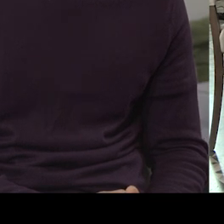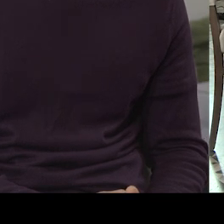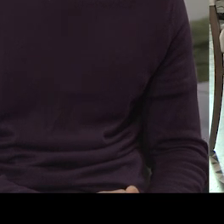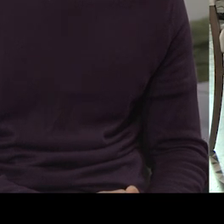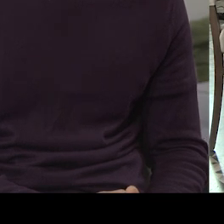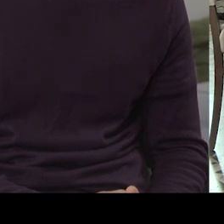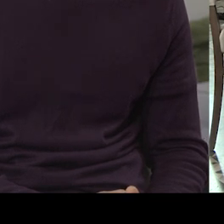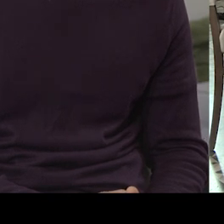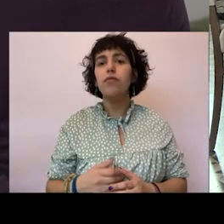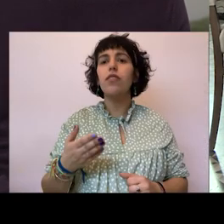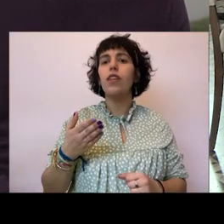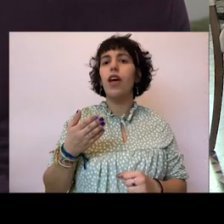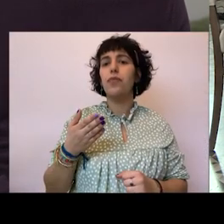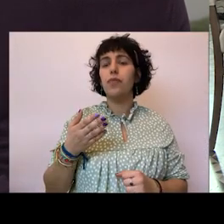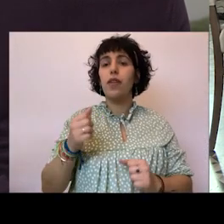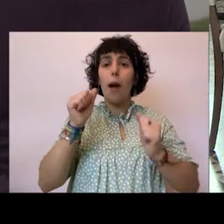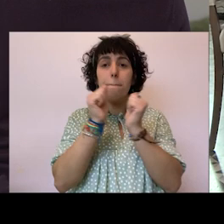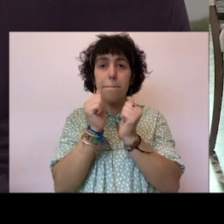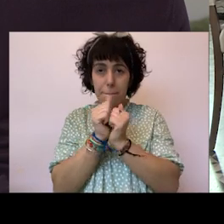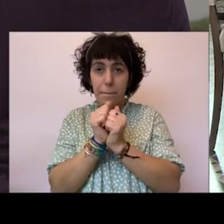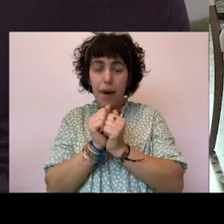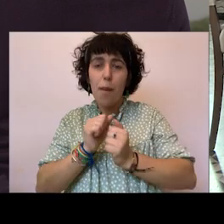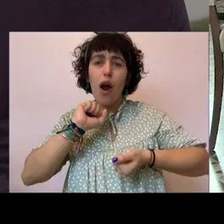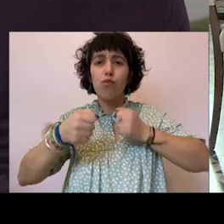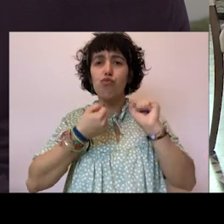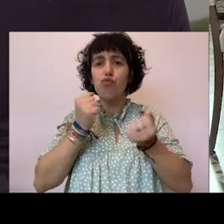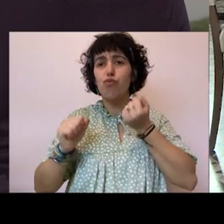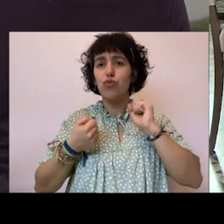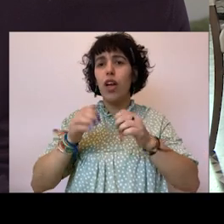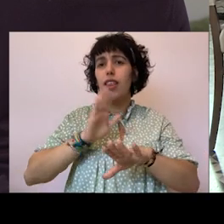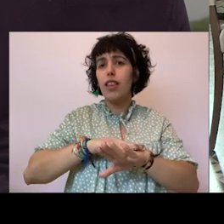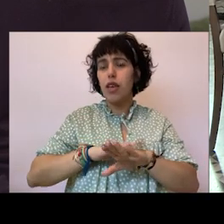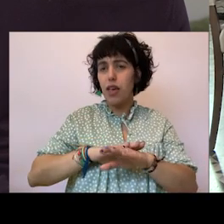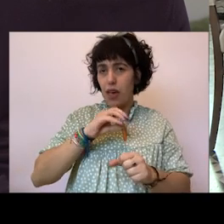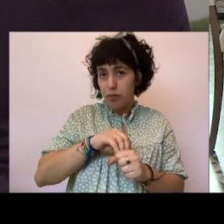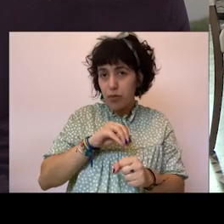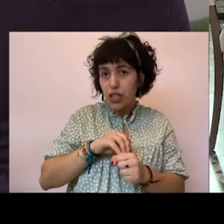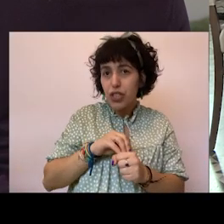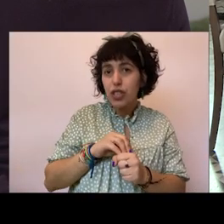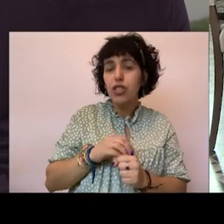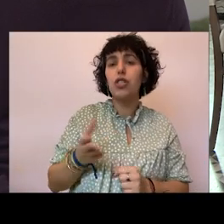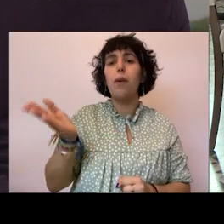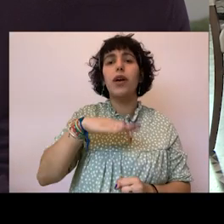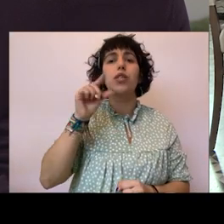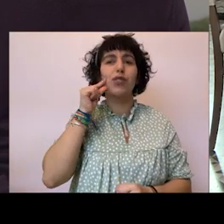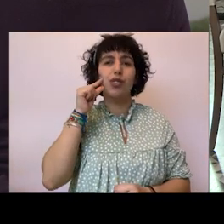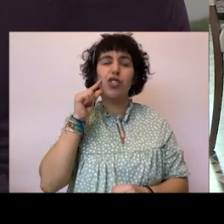It feels good to see somebody but you can make a noise or like the other person, how he screams, you can shout too